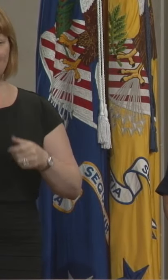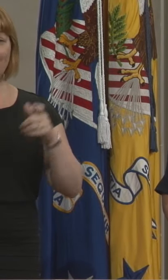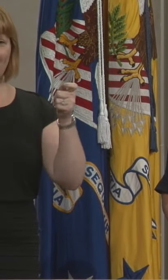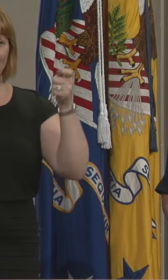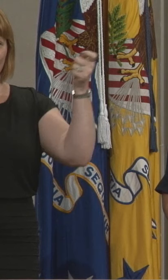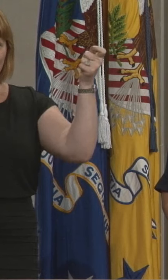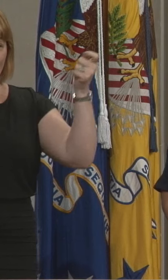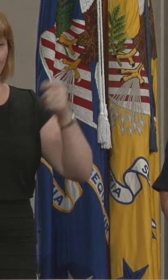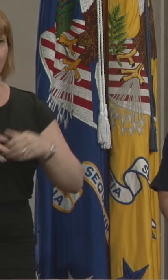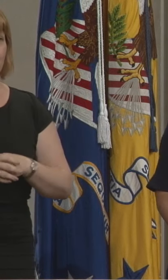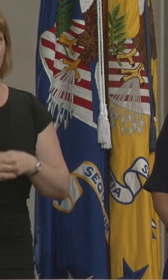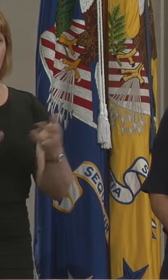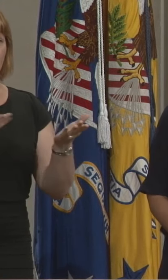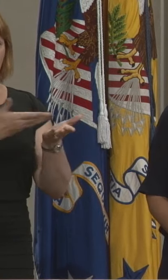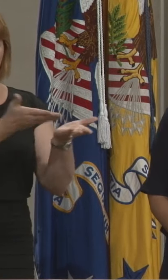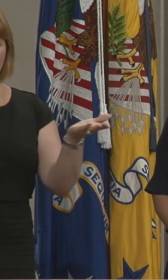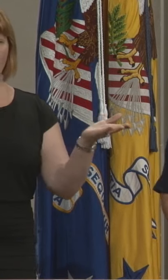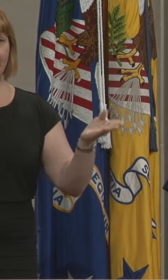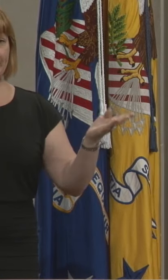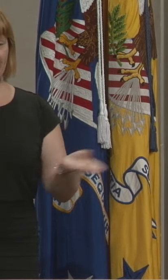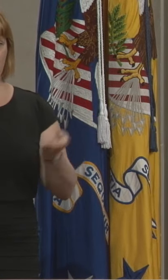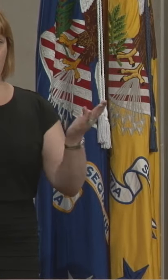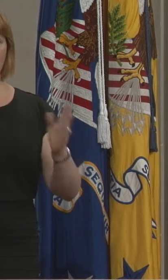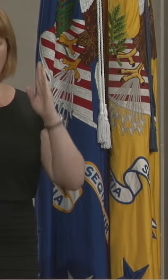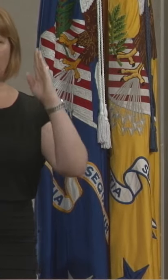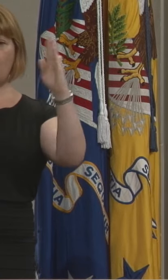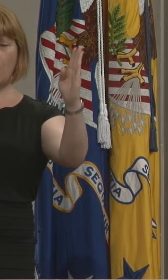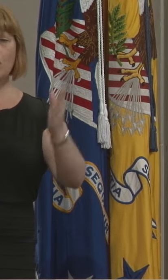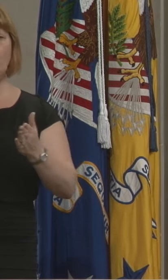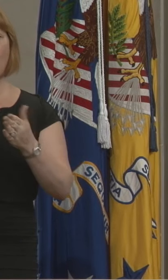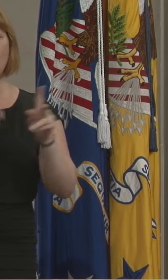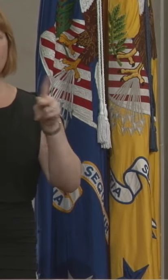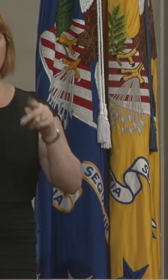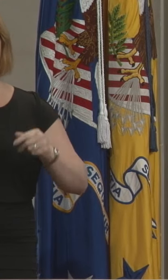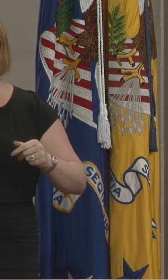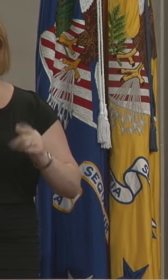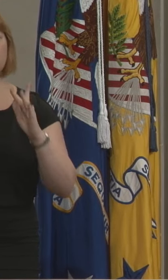TO THOSE OF YOU IN THE GREAT HALL AND TO ALL OF YOU JOINING US BY LIVESTREAM ACROSS THE COUNTRY,